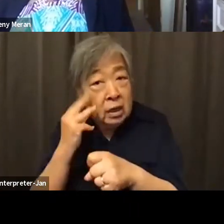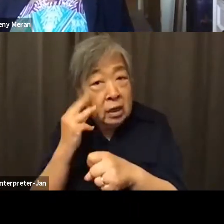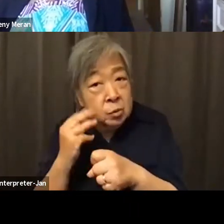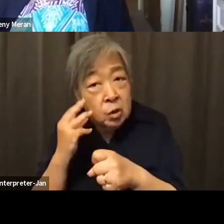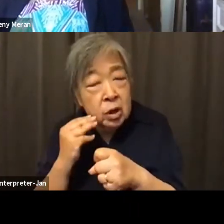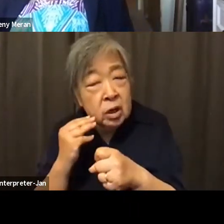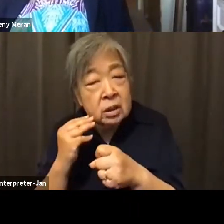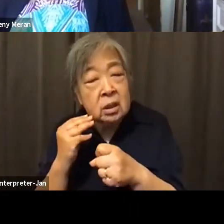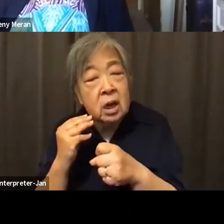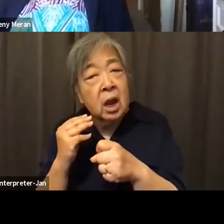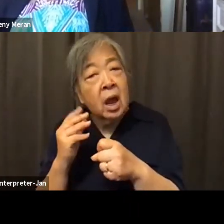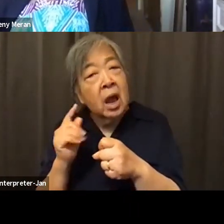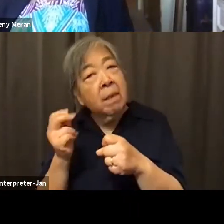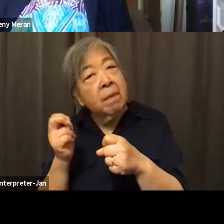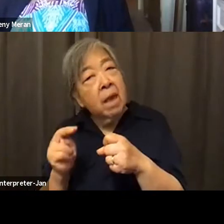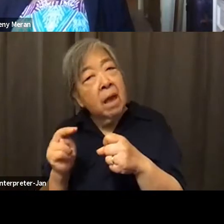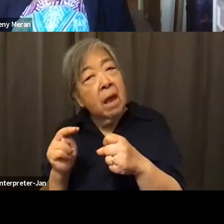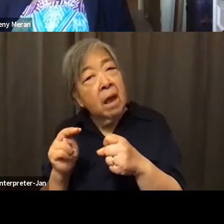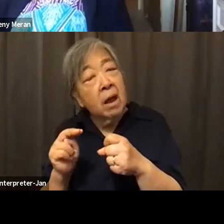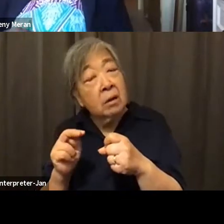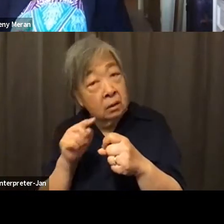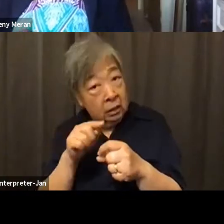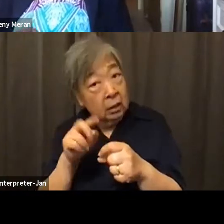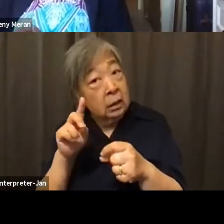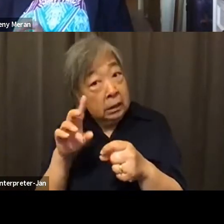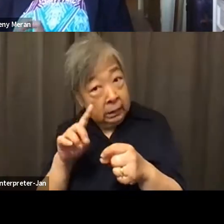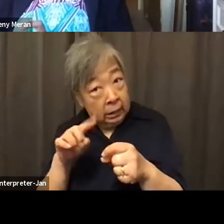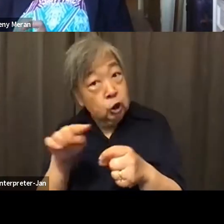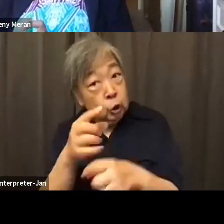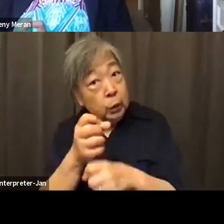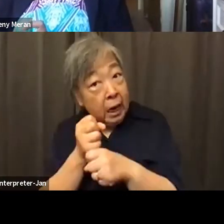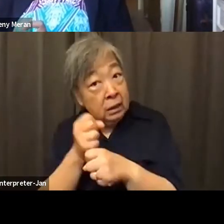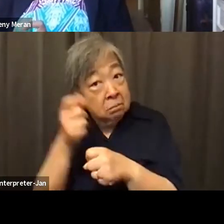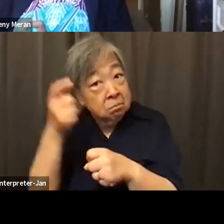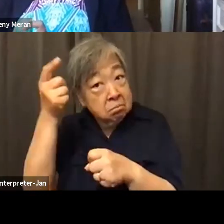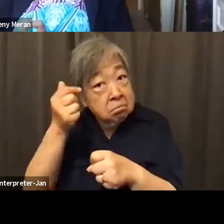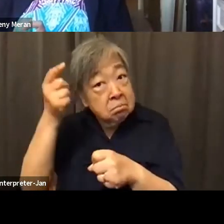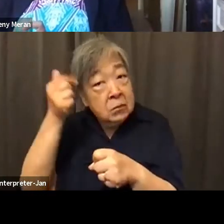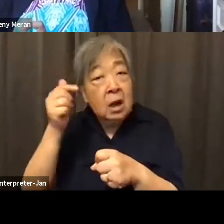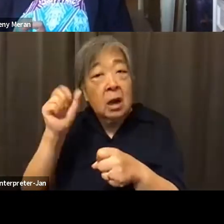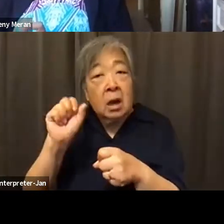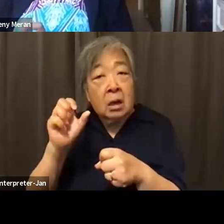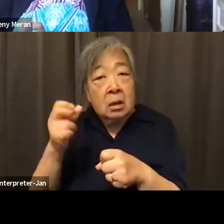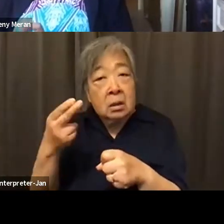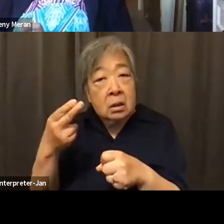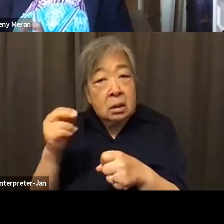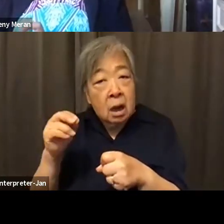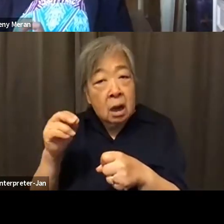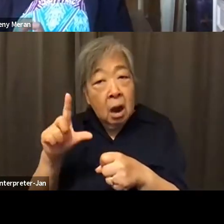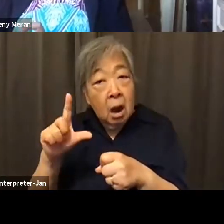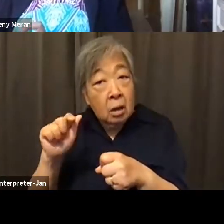And then let us know if you received any specific scholarships or awards to help you do that.